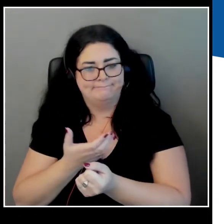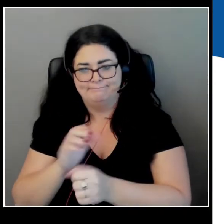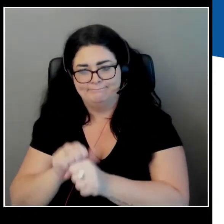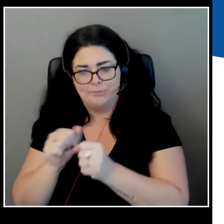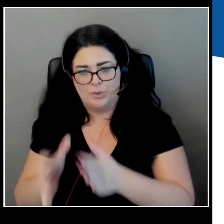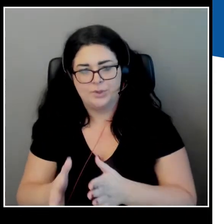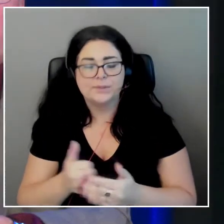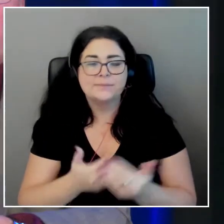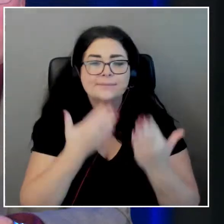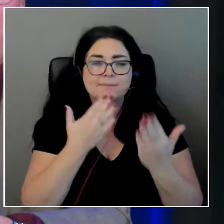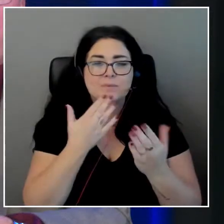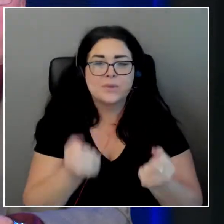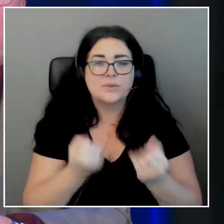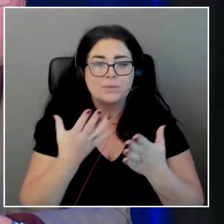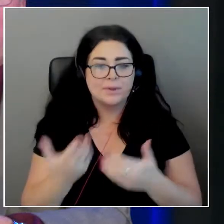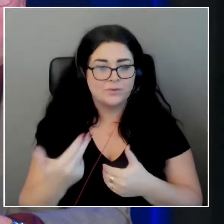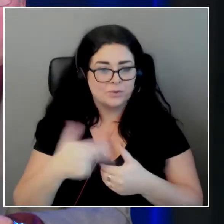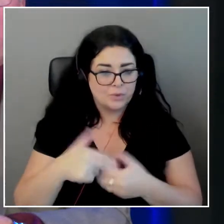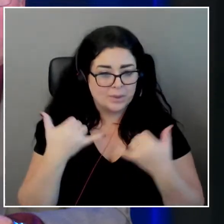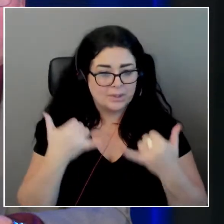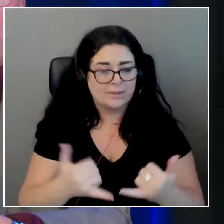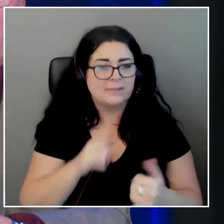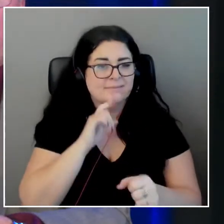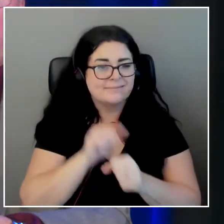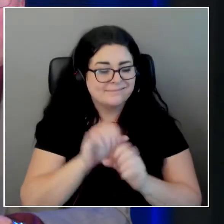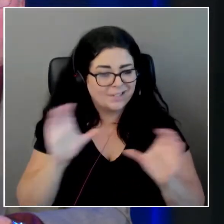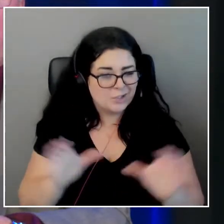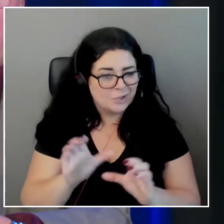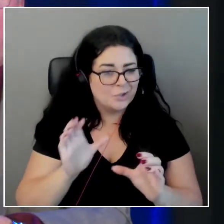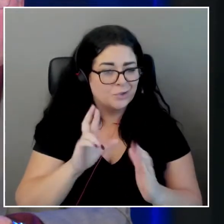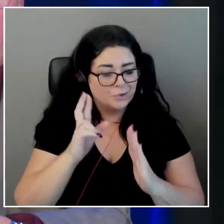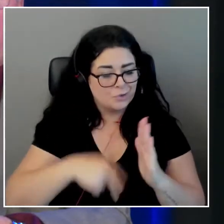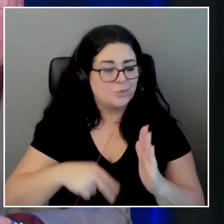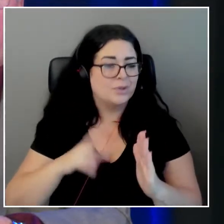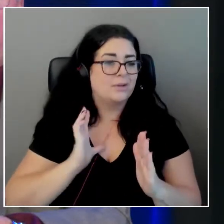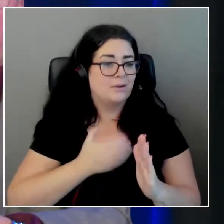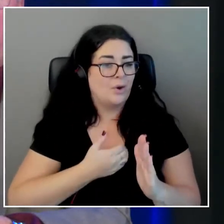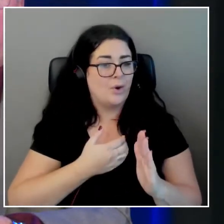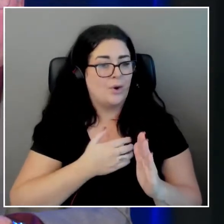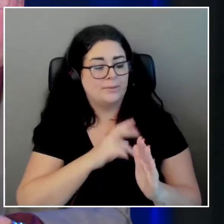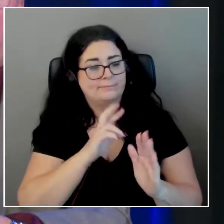I encourage you to read our annual report for a much more detailed description of our fiscal year initiatives.